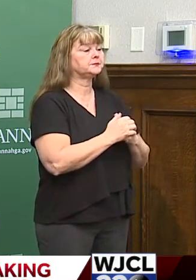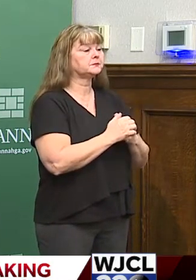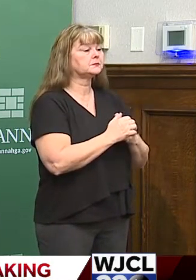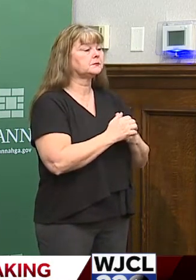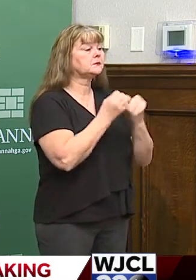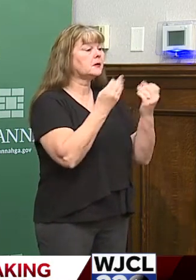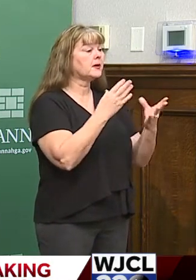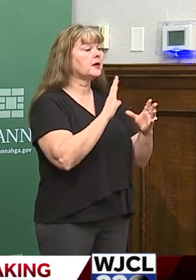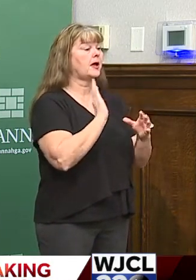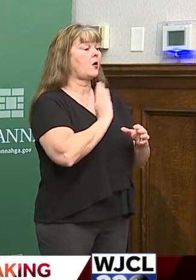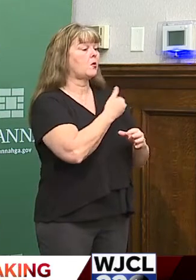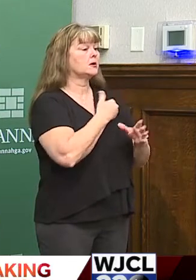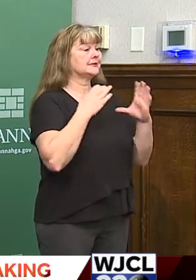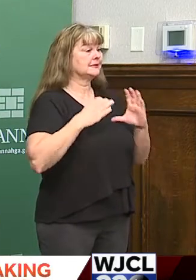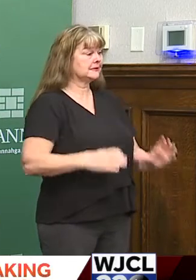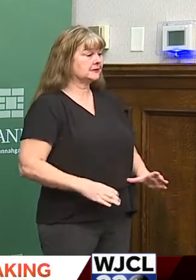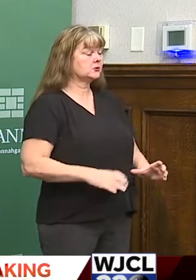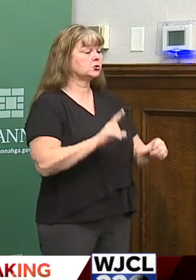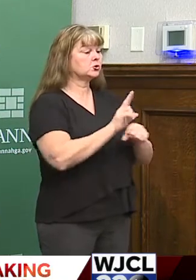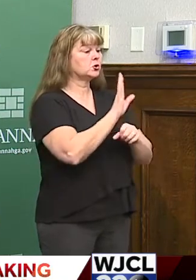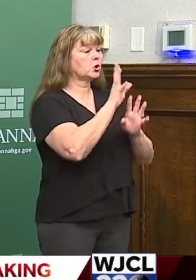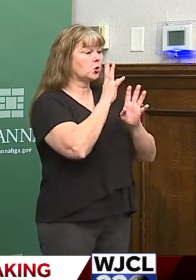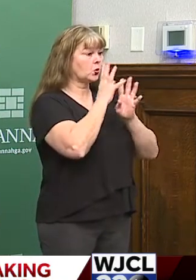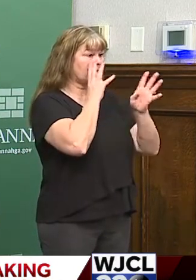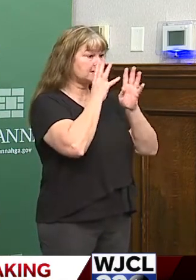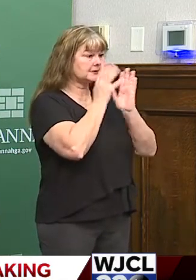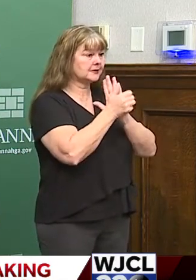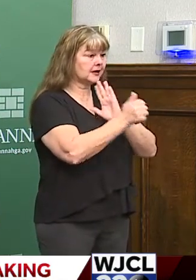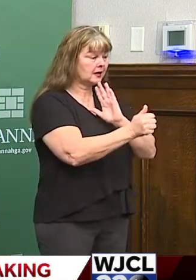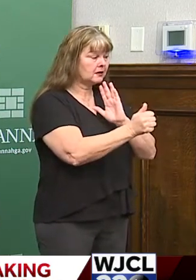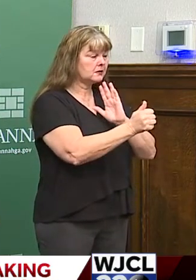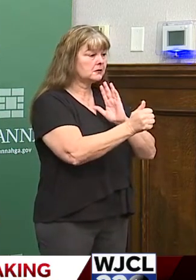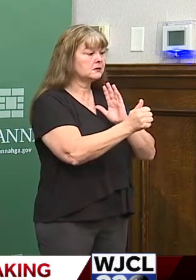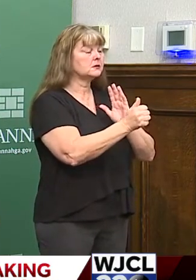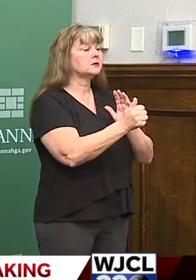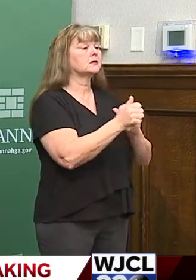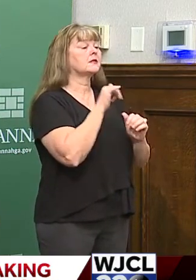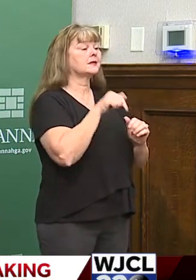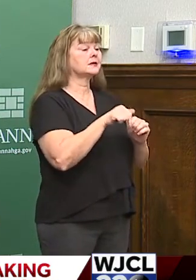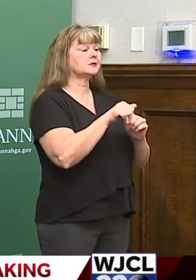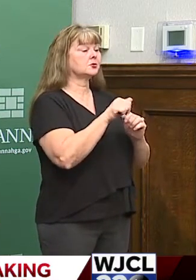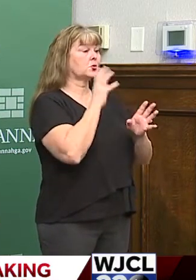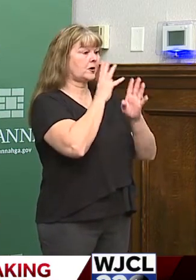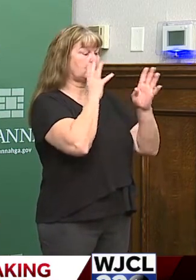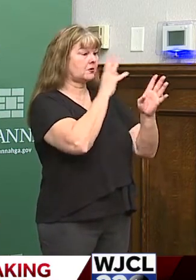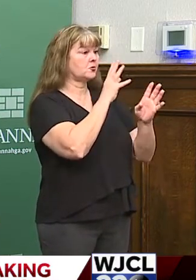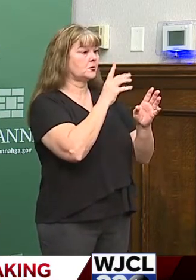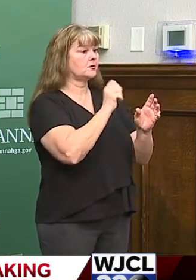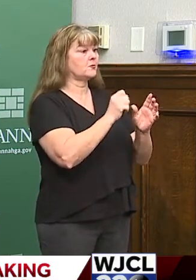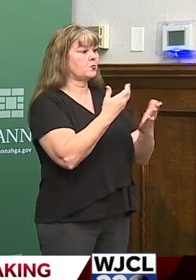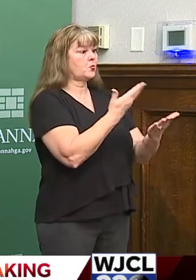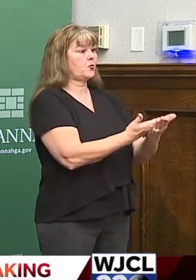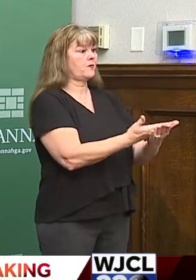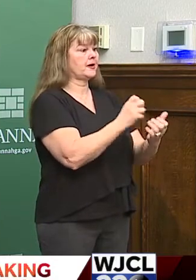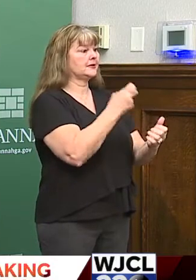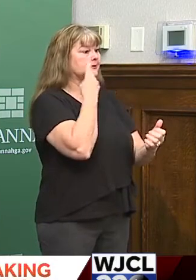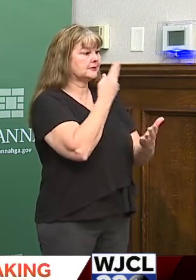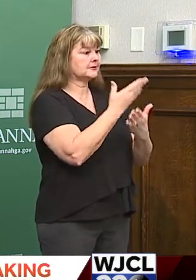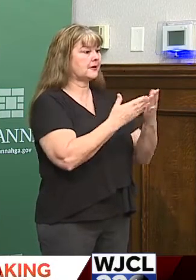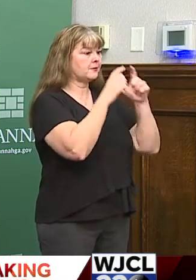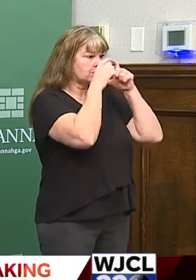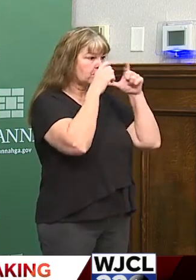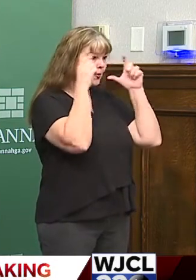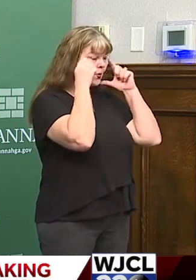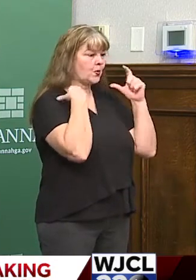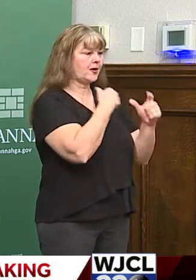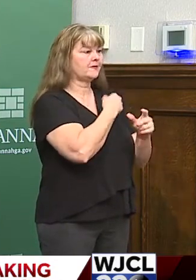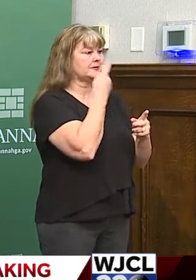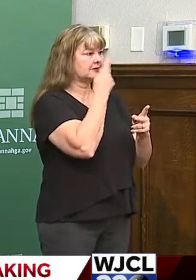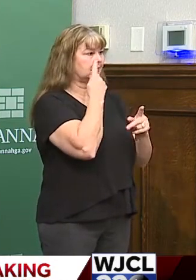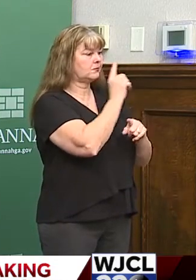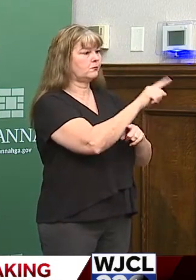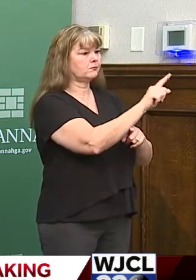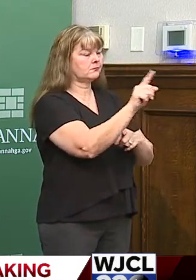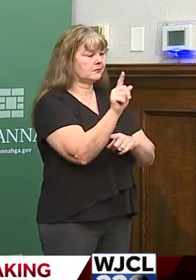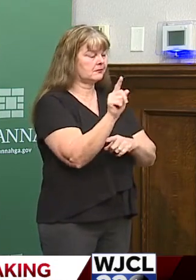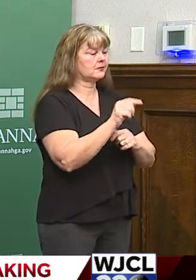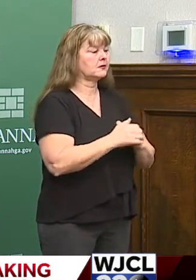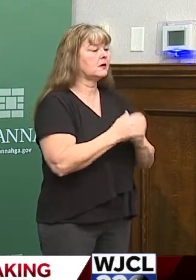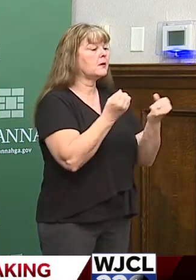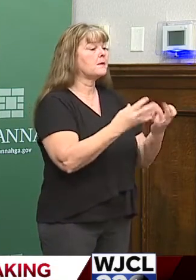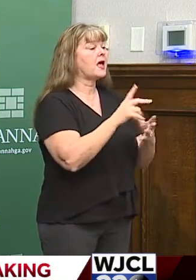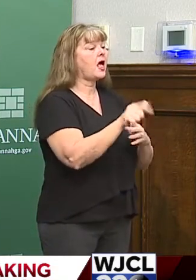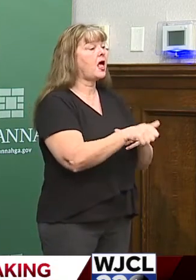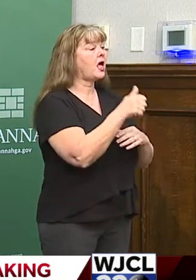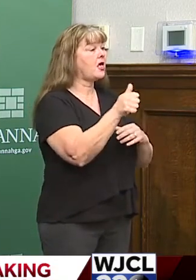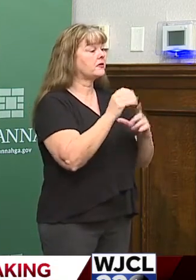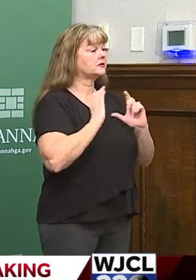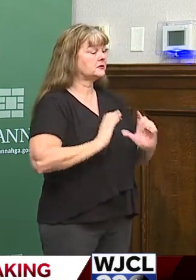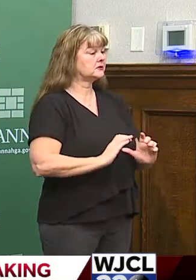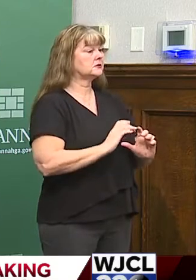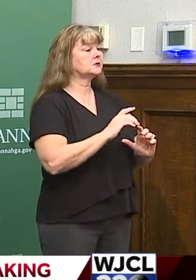I'VE BEEN VERY PLEASED TO SEE MANY OF OUR CITIZENS UTILIZED THEIR CREATIVE SKILLS AND THIS CREATIVITY IS EVIDENT IN SEEING SOME OF THE FACE COVERINGS THAT WE'VE ALL SEEN.